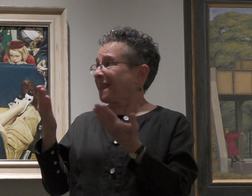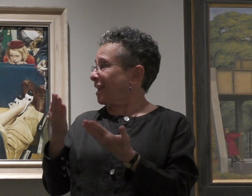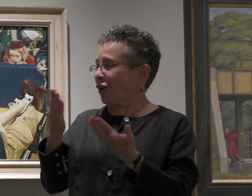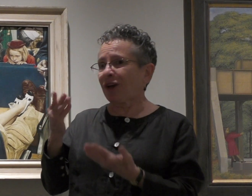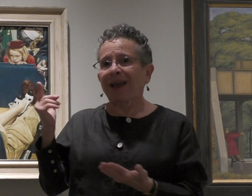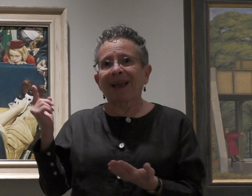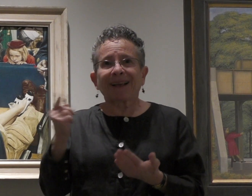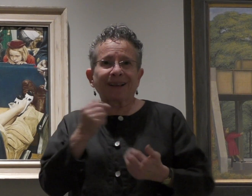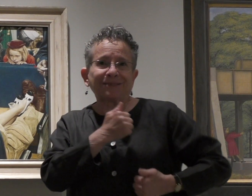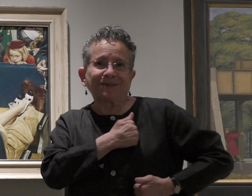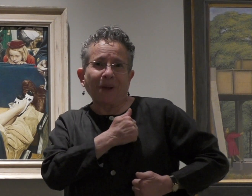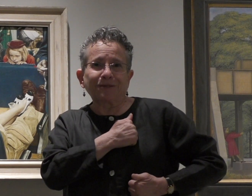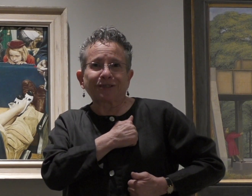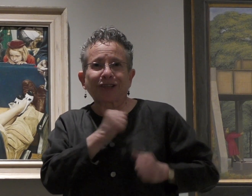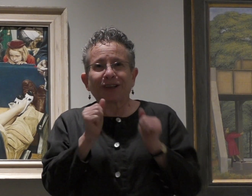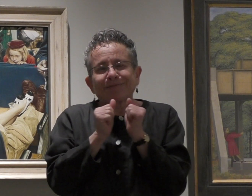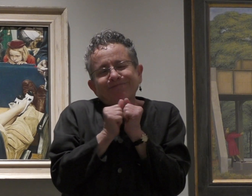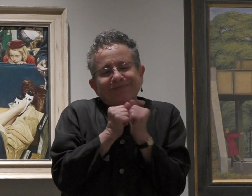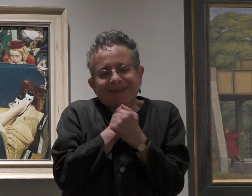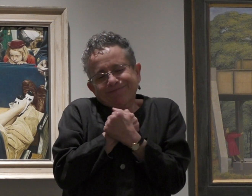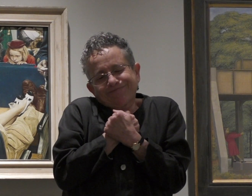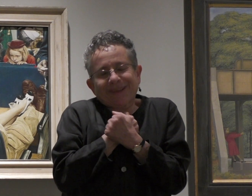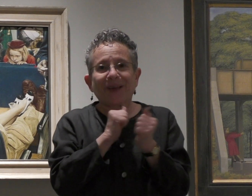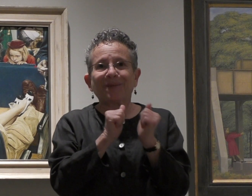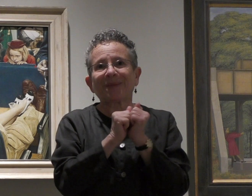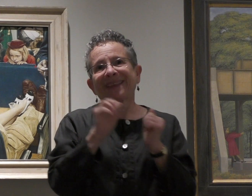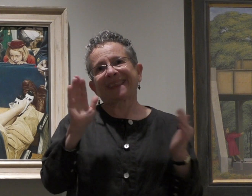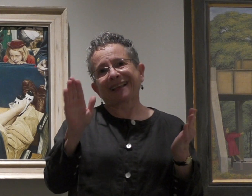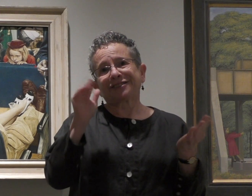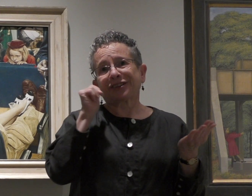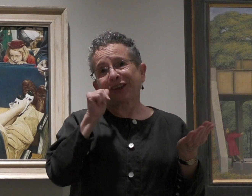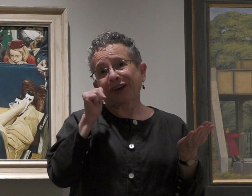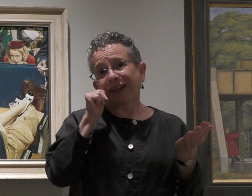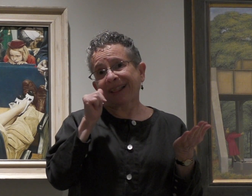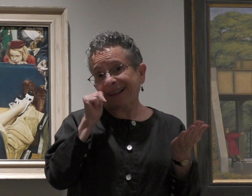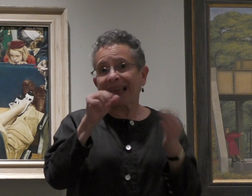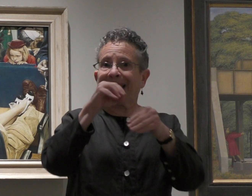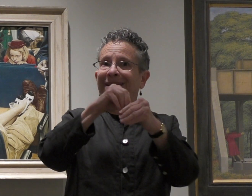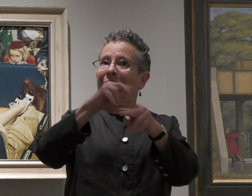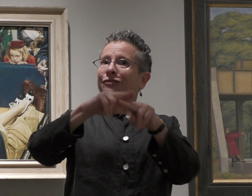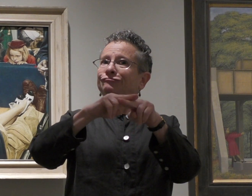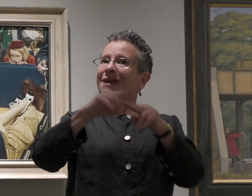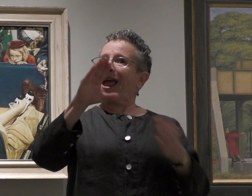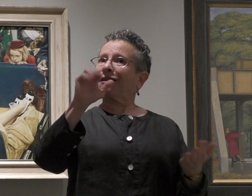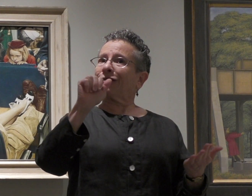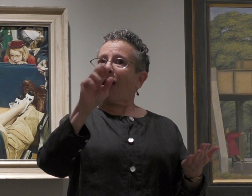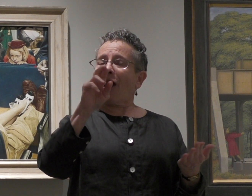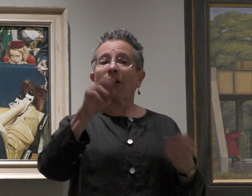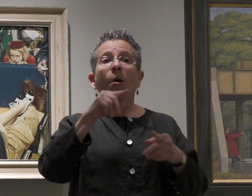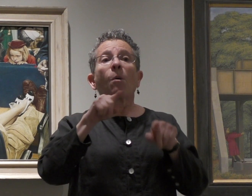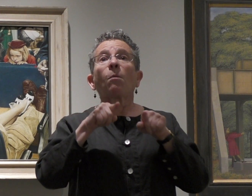We see a soldier cuddling with his girl in a train car.